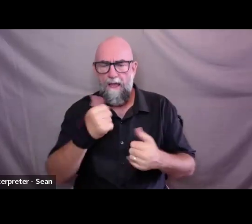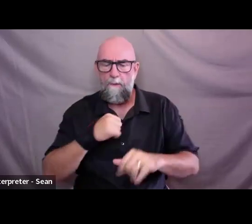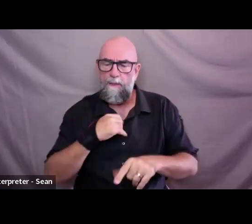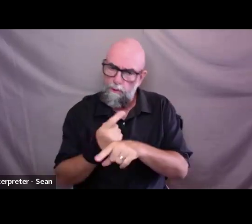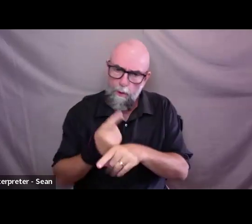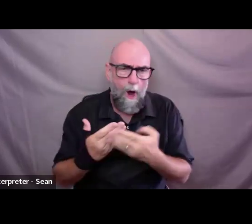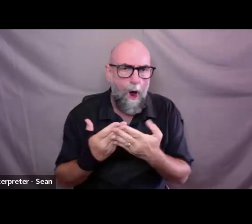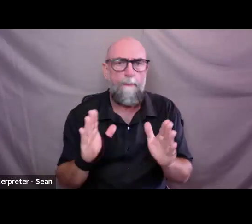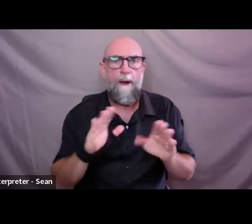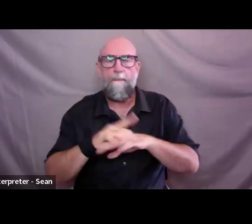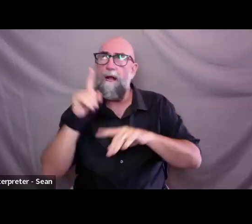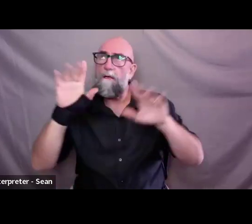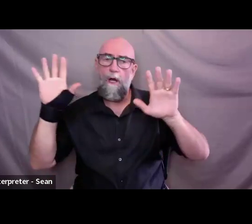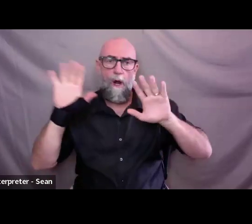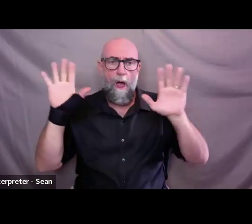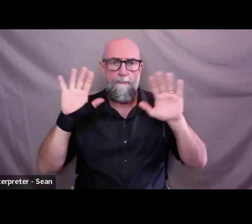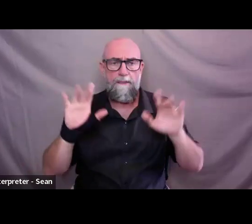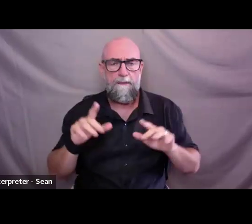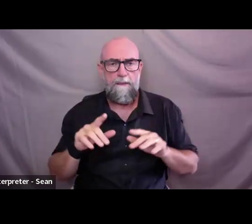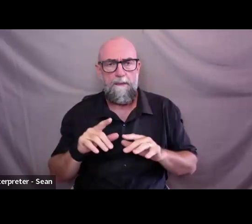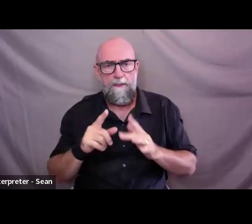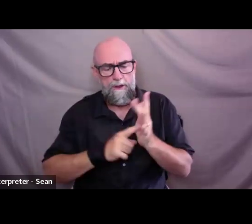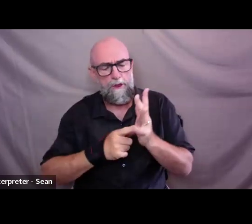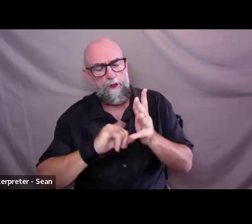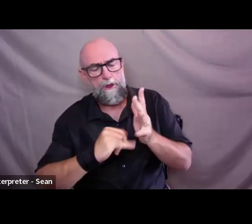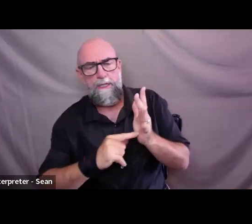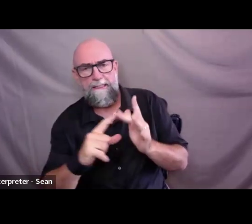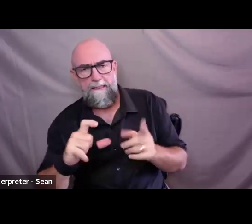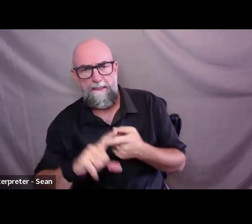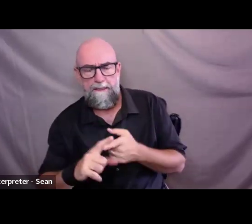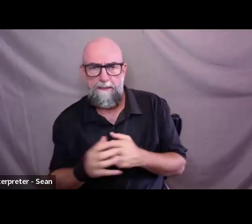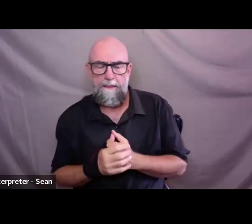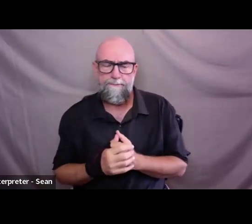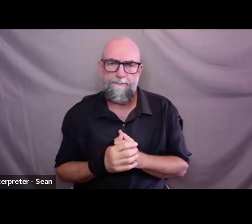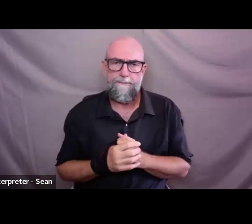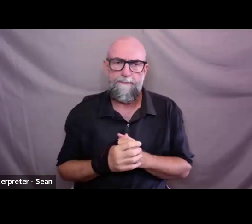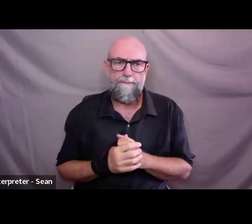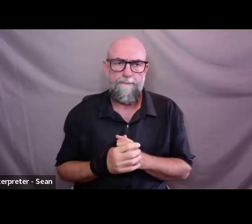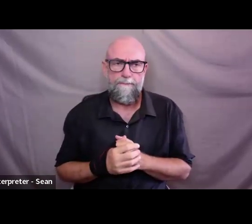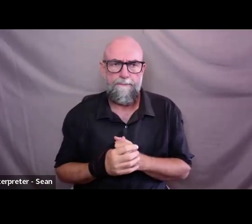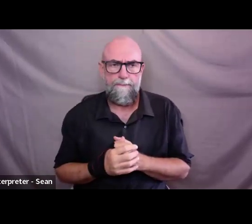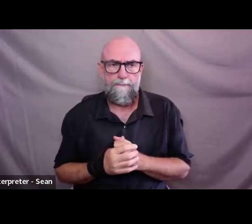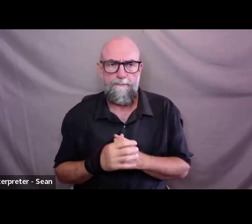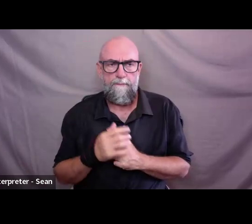industry, we don't use as much resource as a lot of the